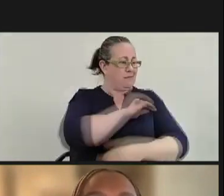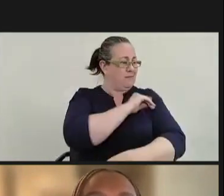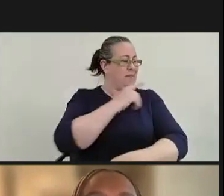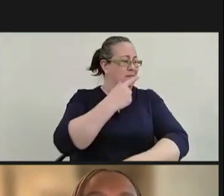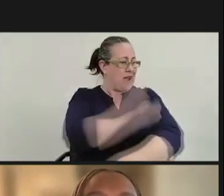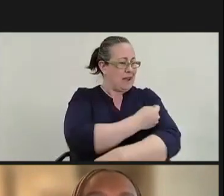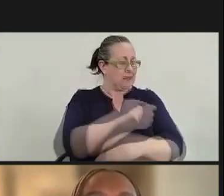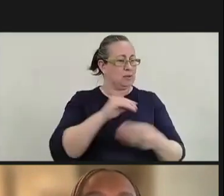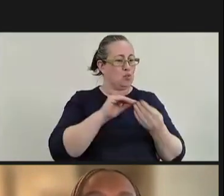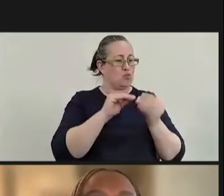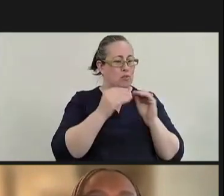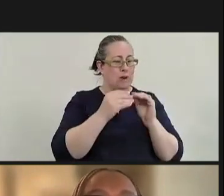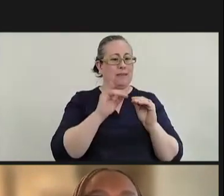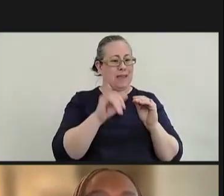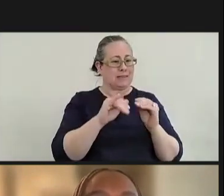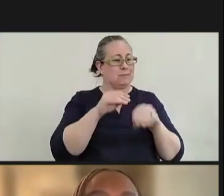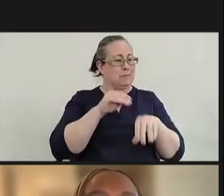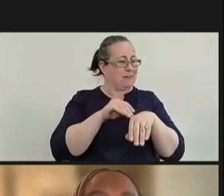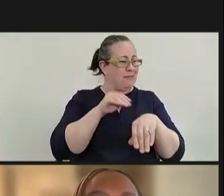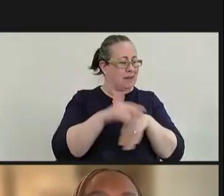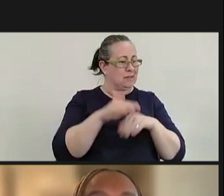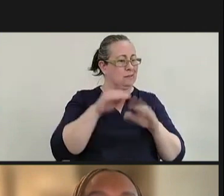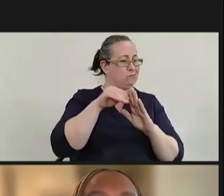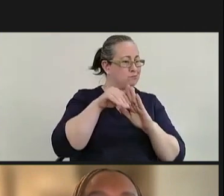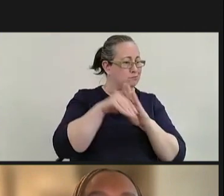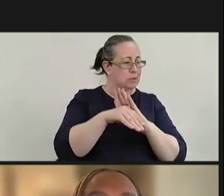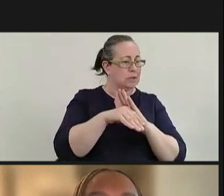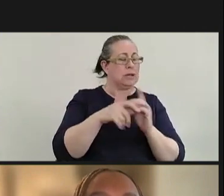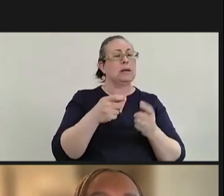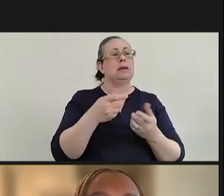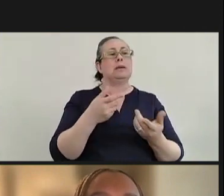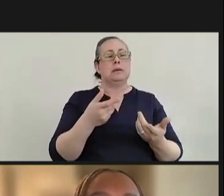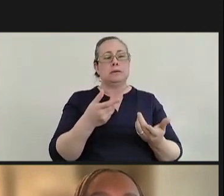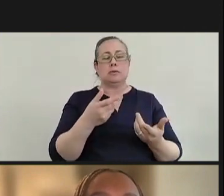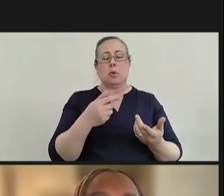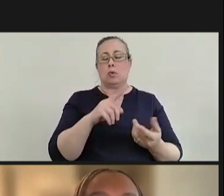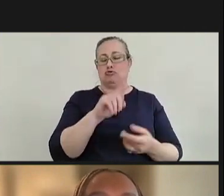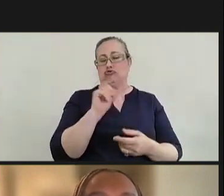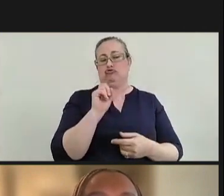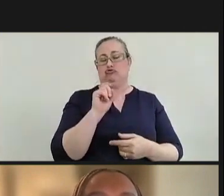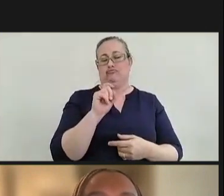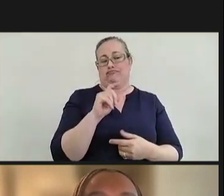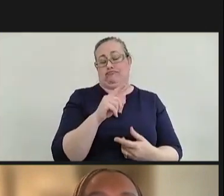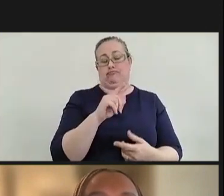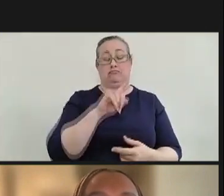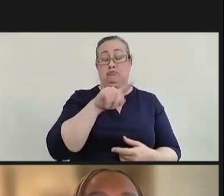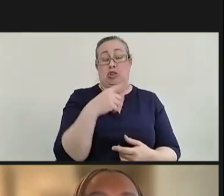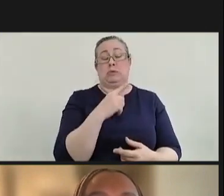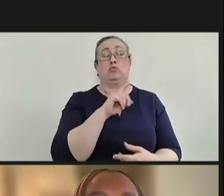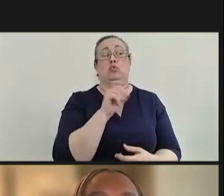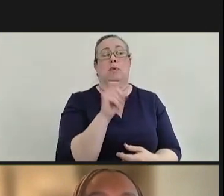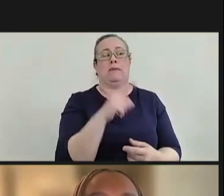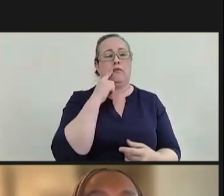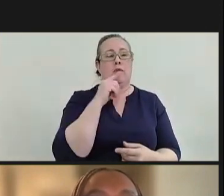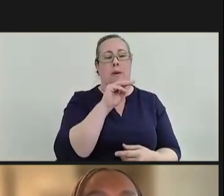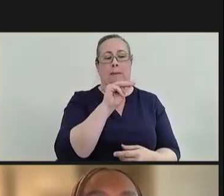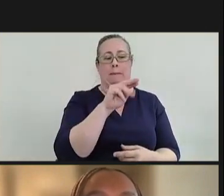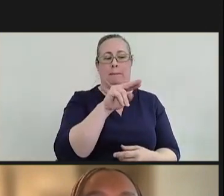that in the office setting and not sending to a pharmacy. So just a question maybe for Ms. Johns.